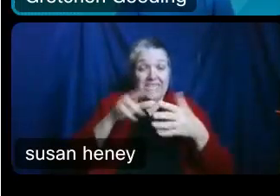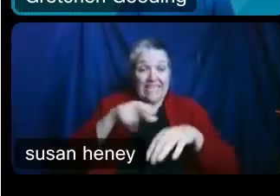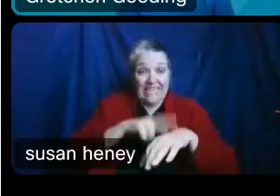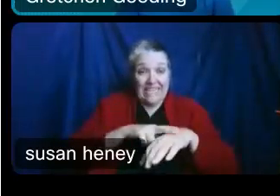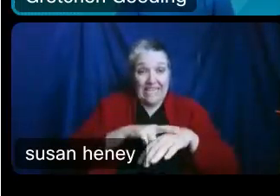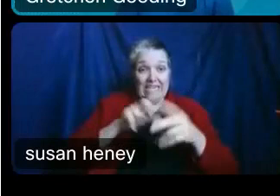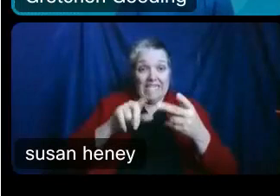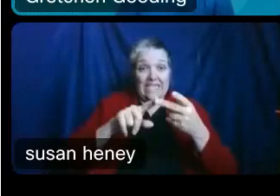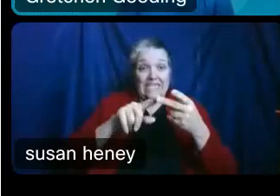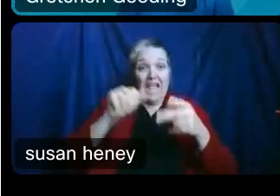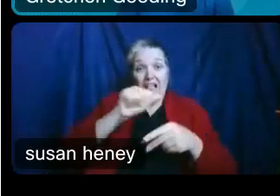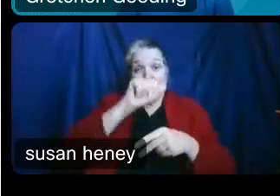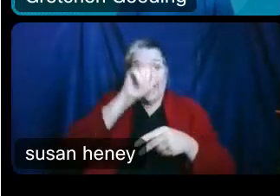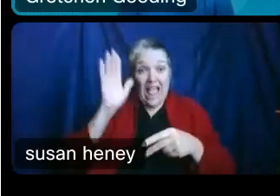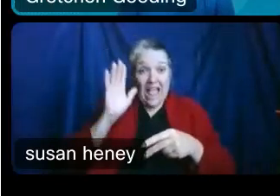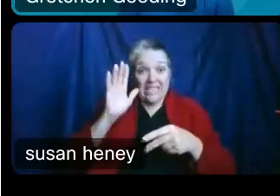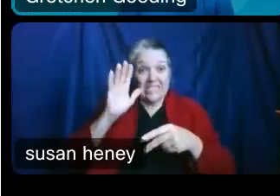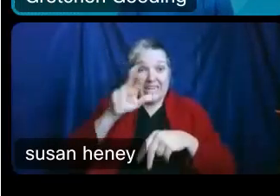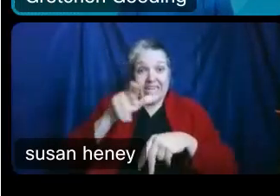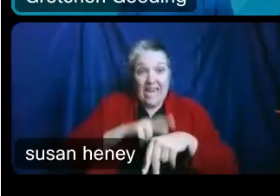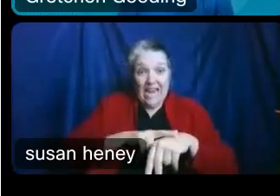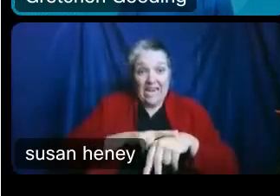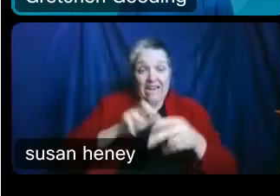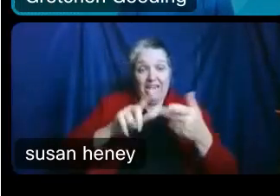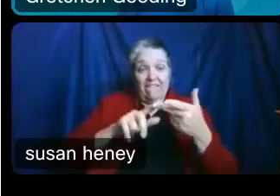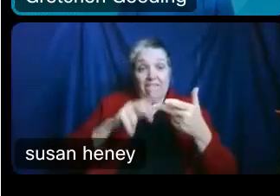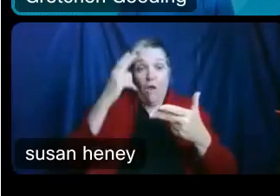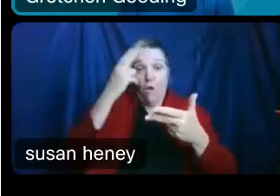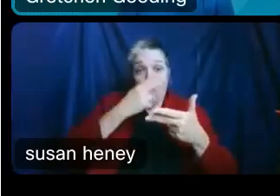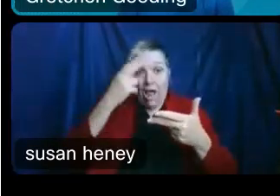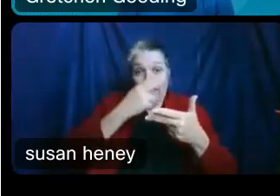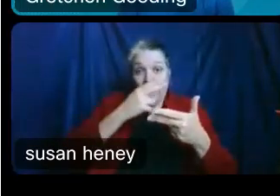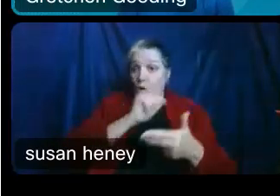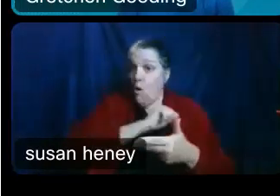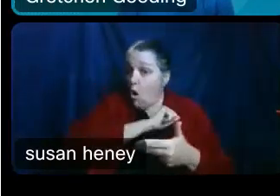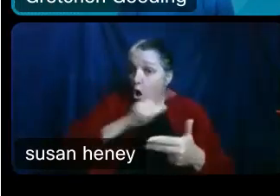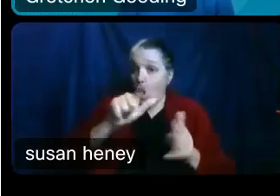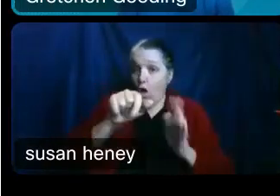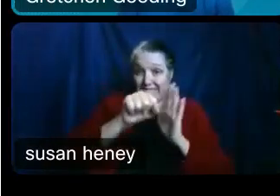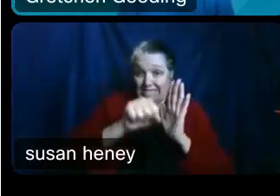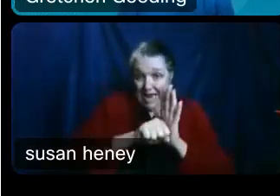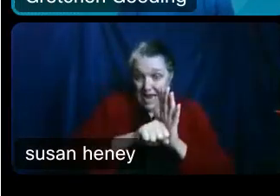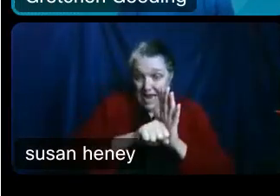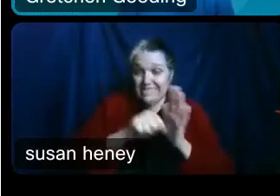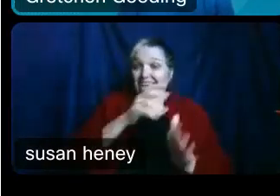Hawaiian Homelands, all states including the District of Columbia, Puerto Rico, all metropolitan